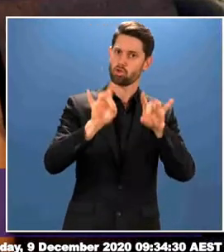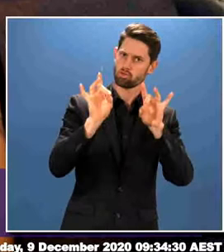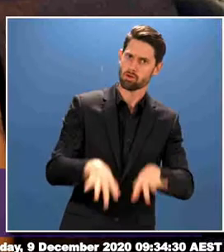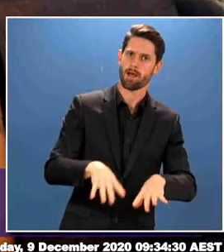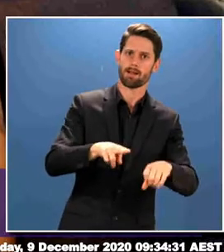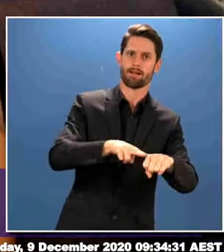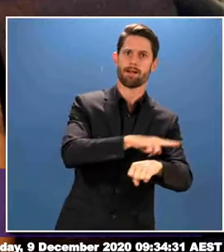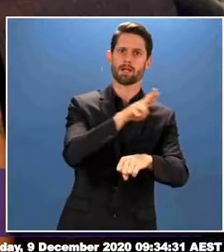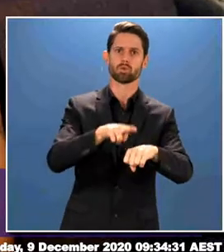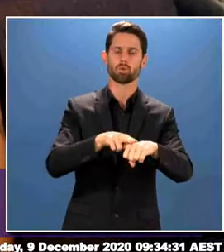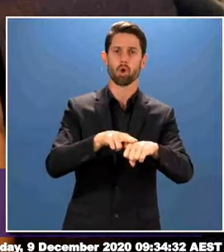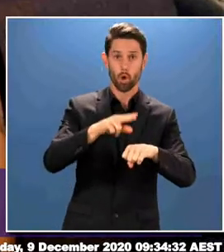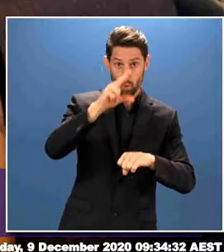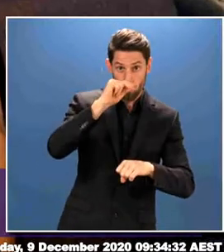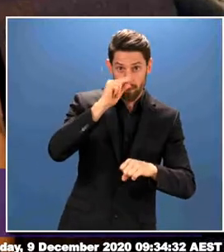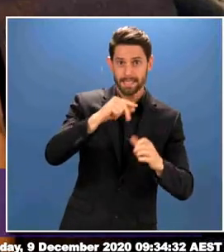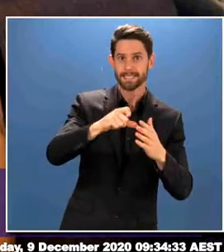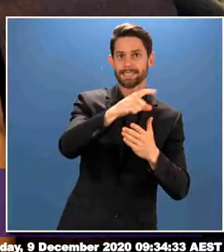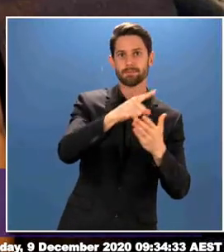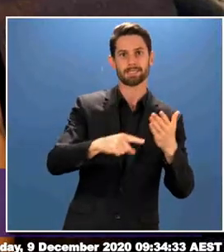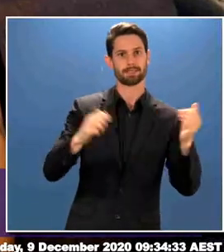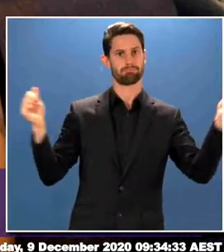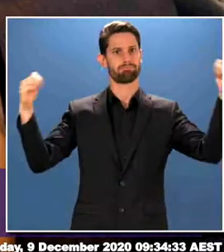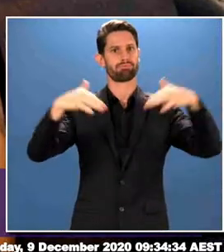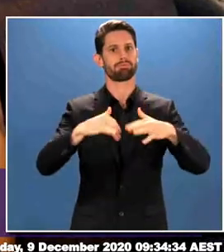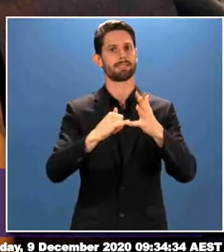Disability Summit, you would like to acknowledge the privilege that you